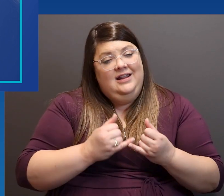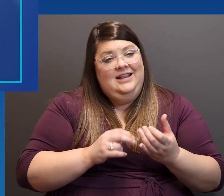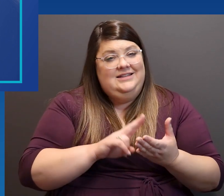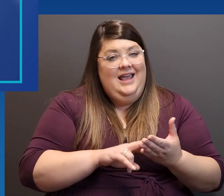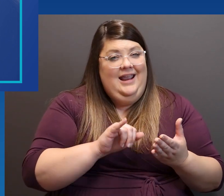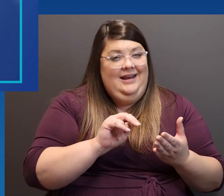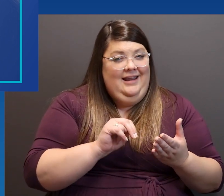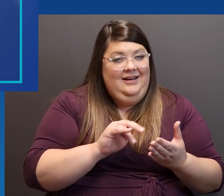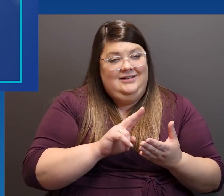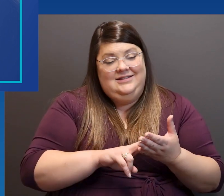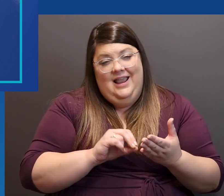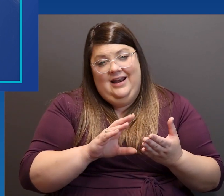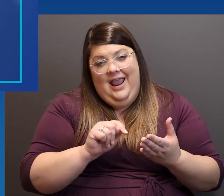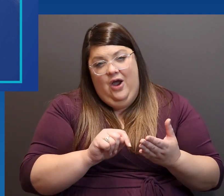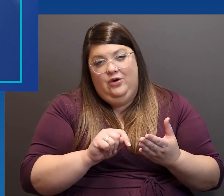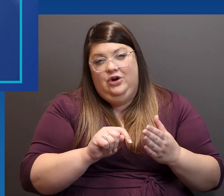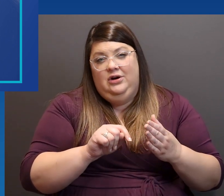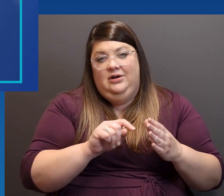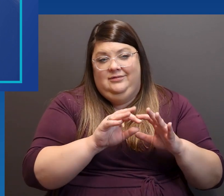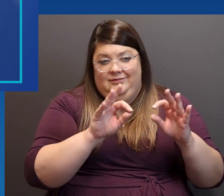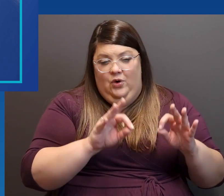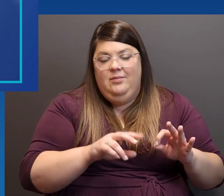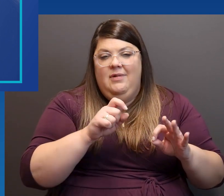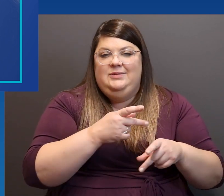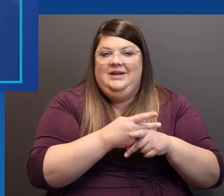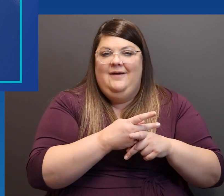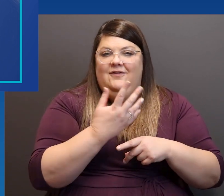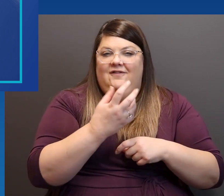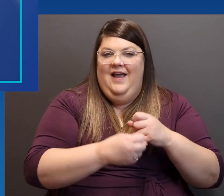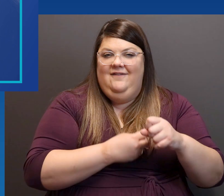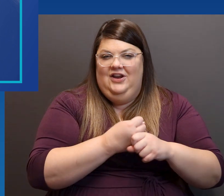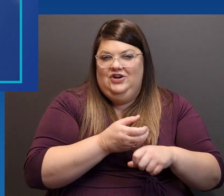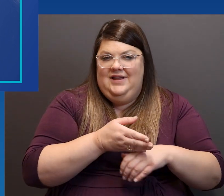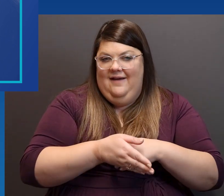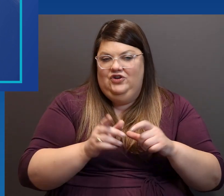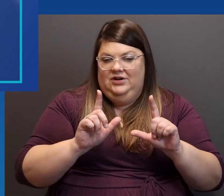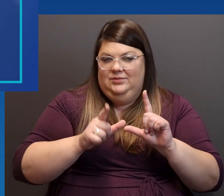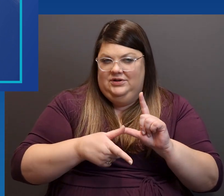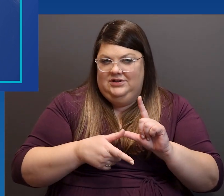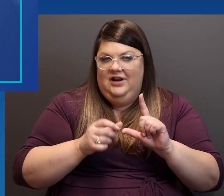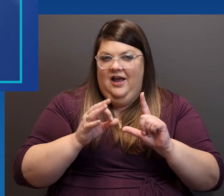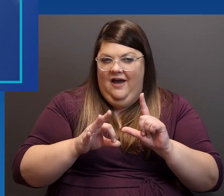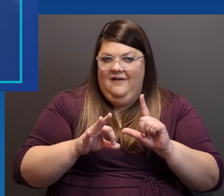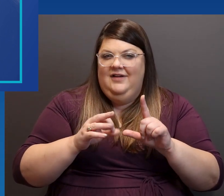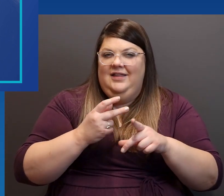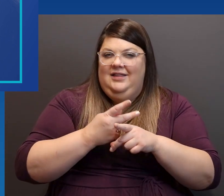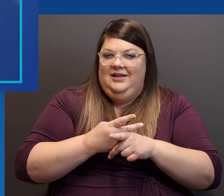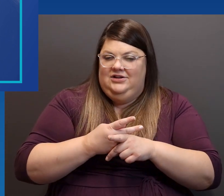must be kept for five years after the expiration of the Child Care Provider Registration agreement.